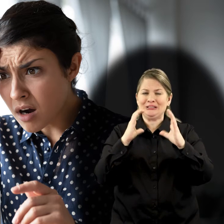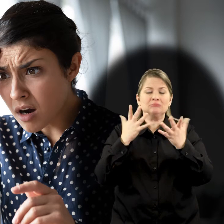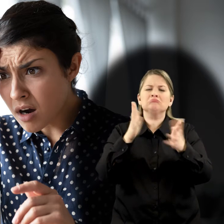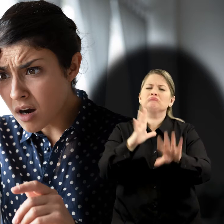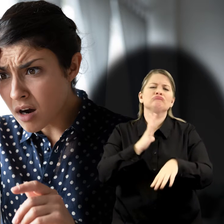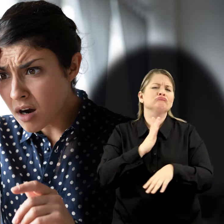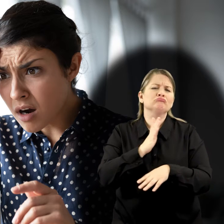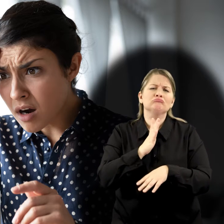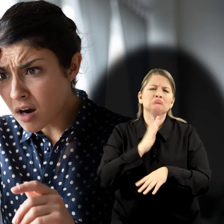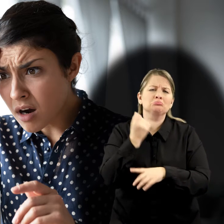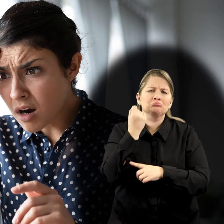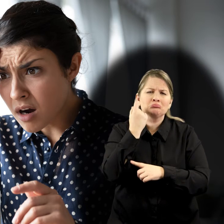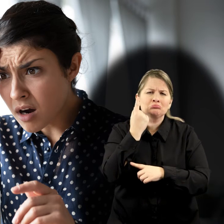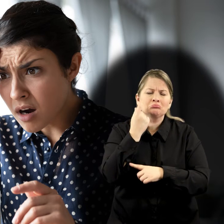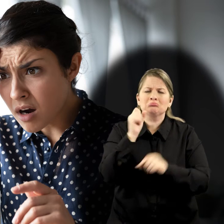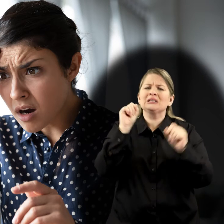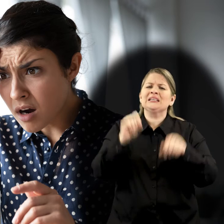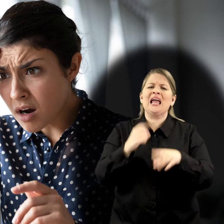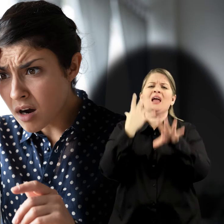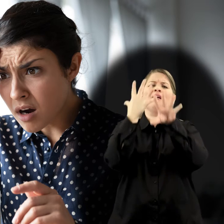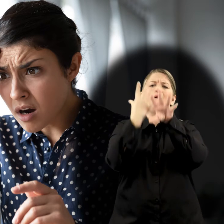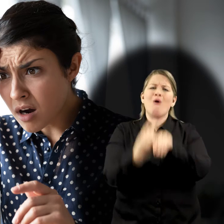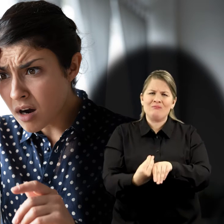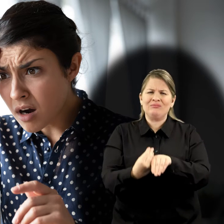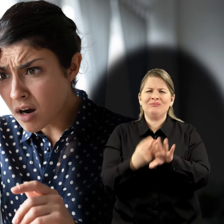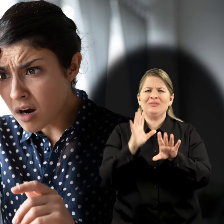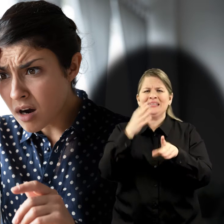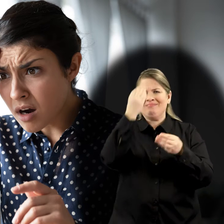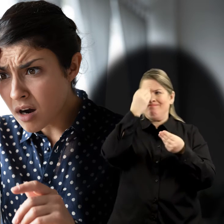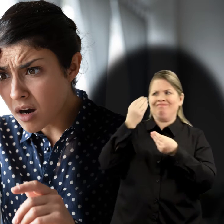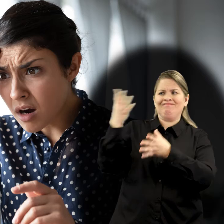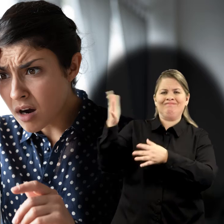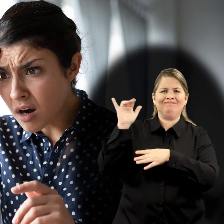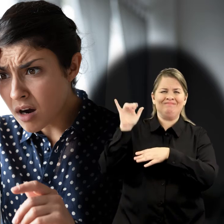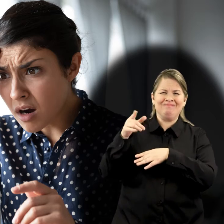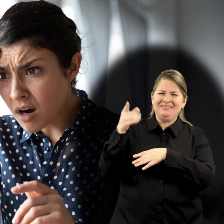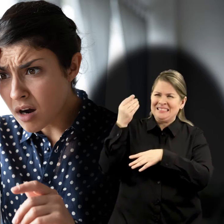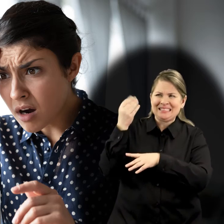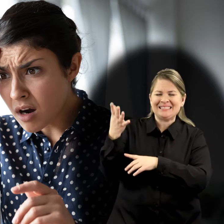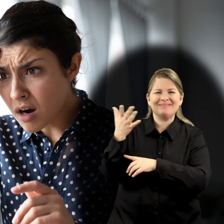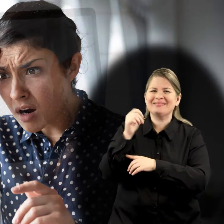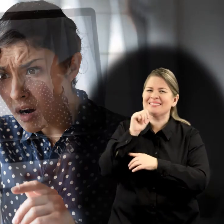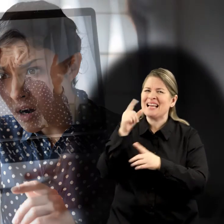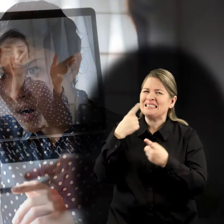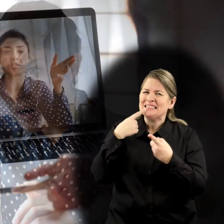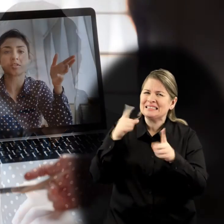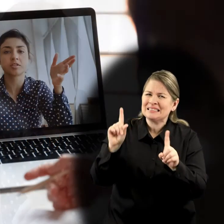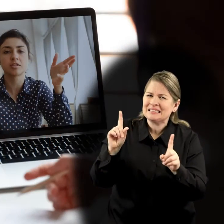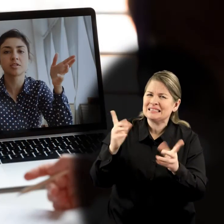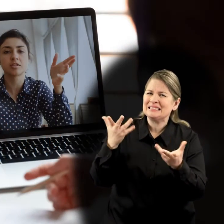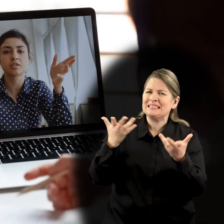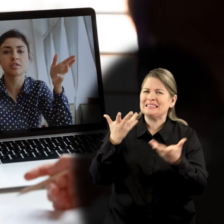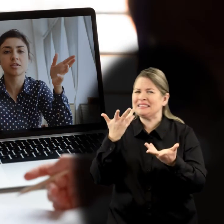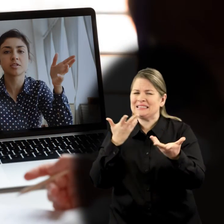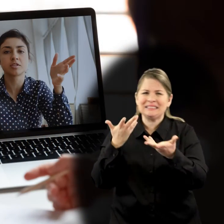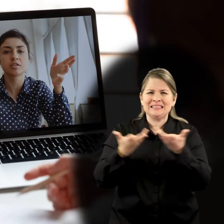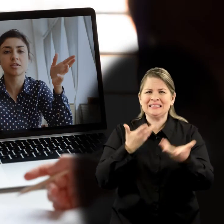and alert the person who scheduled the interpreter that there's an issue. You can also ask the interpreter